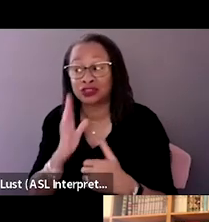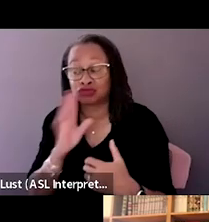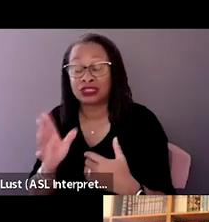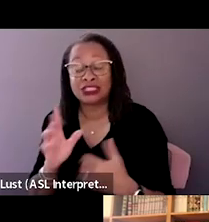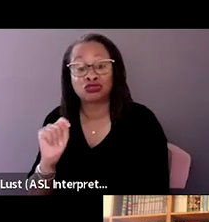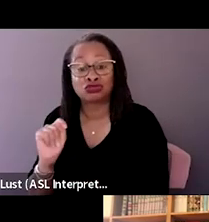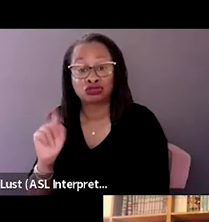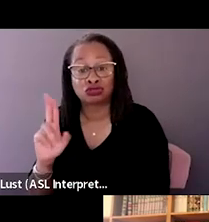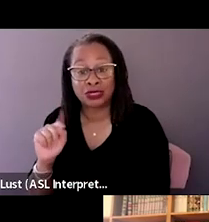So that's one thought there.